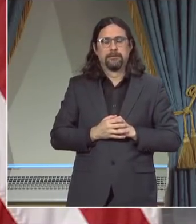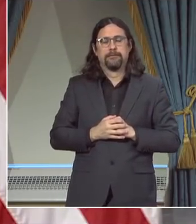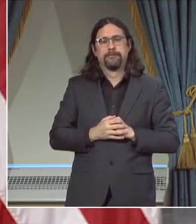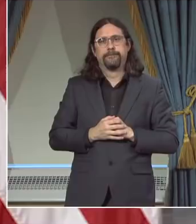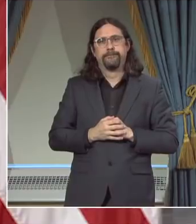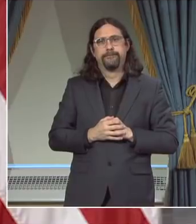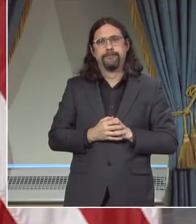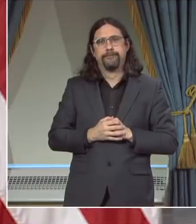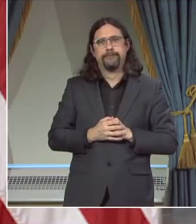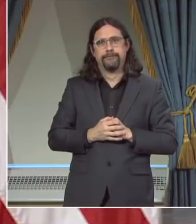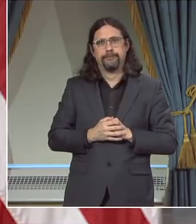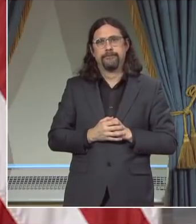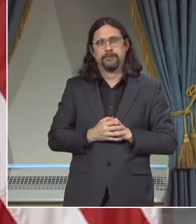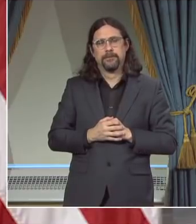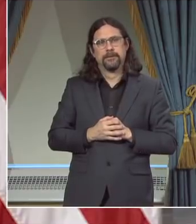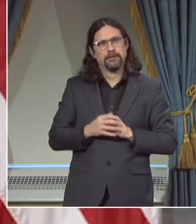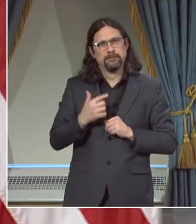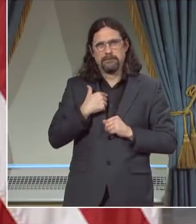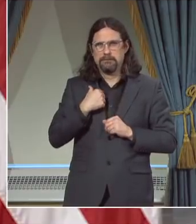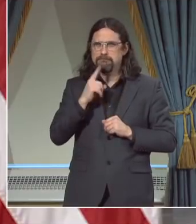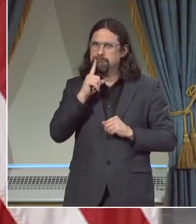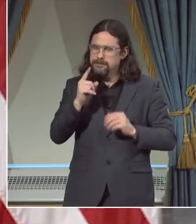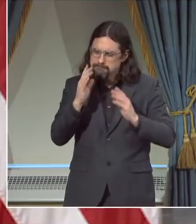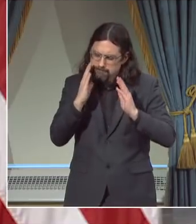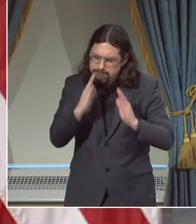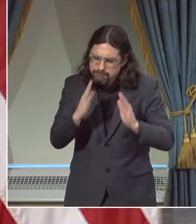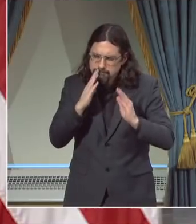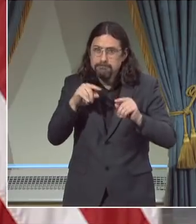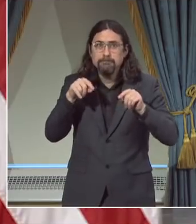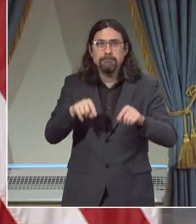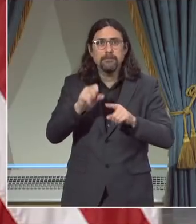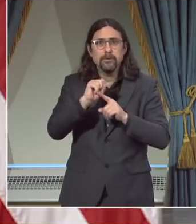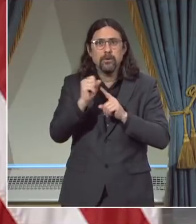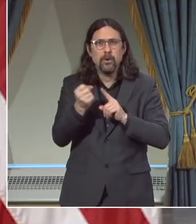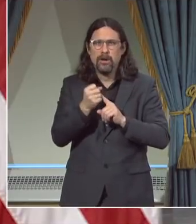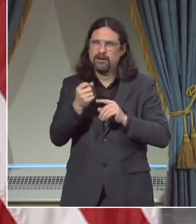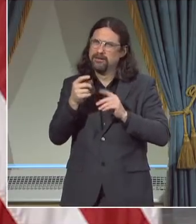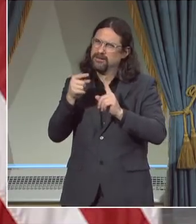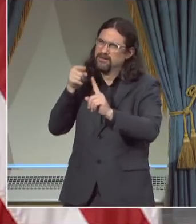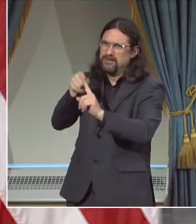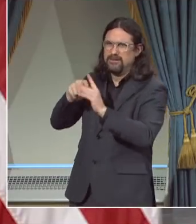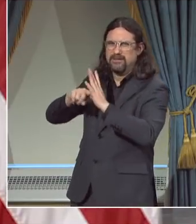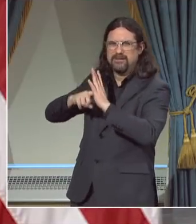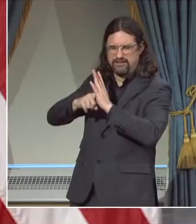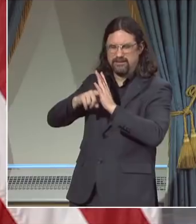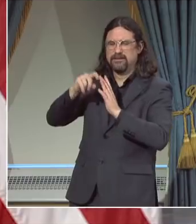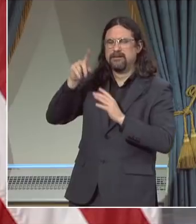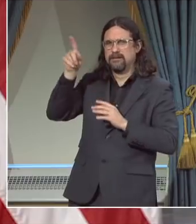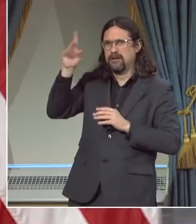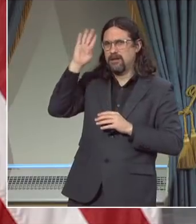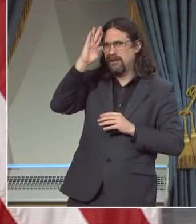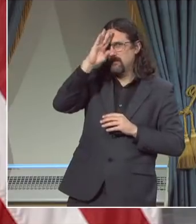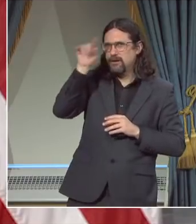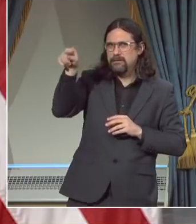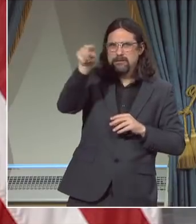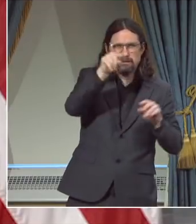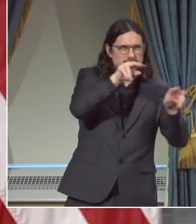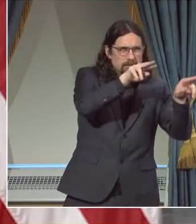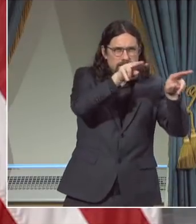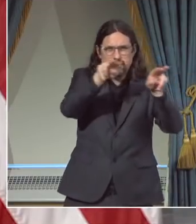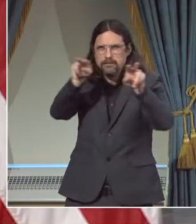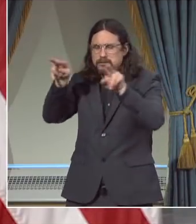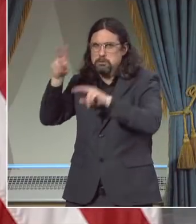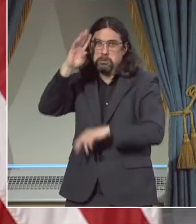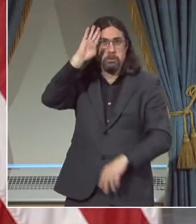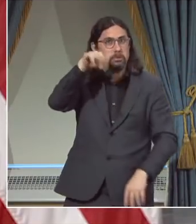BEEN A LOT OF